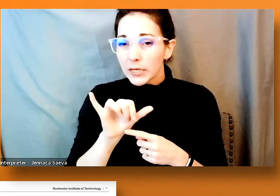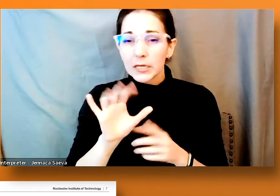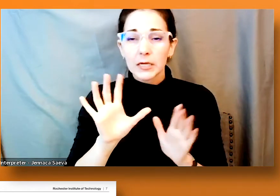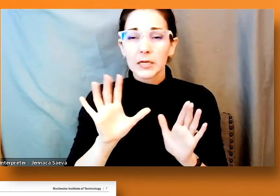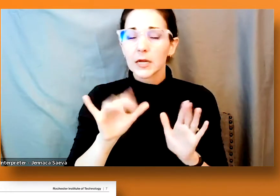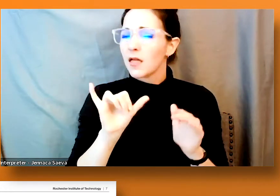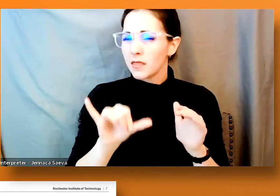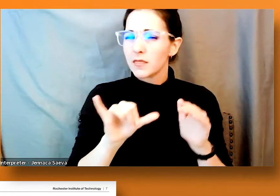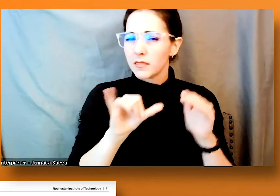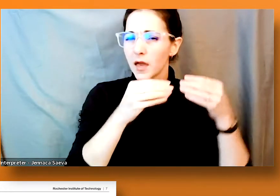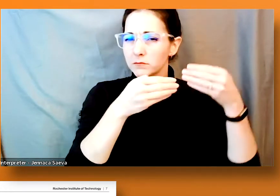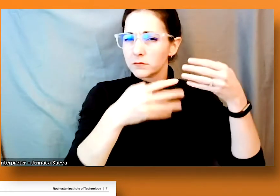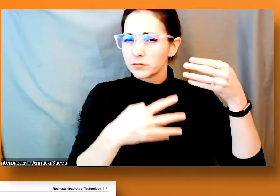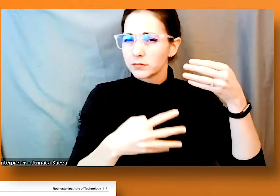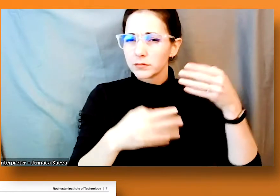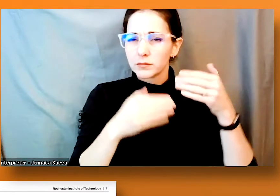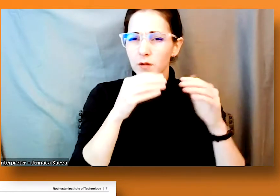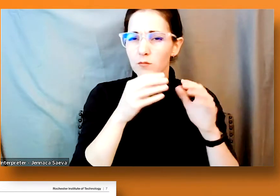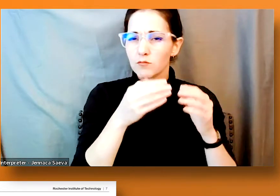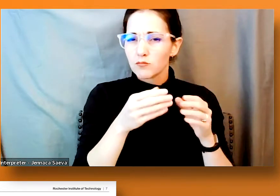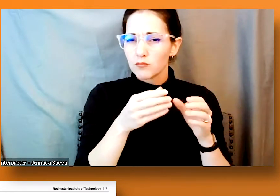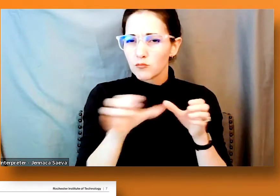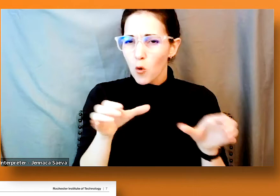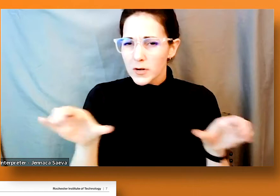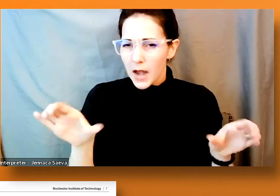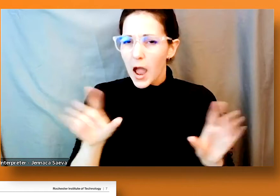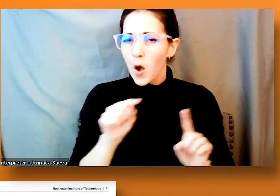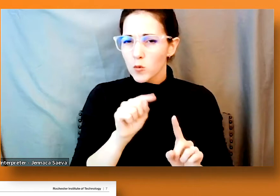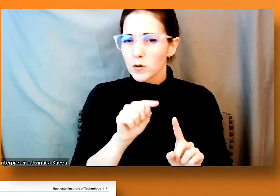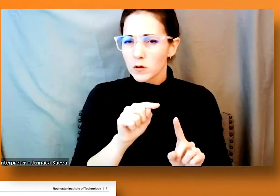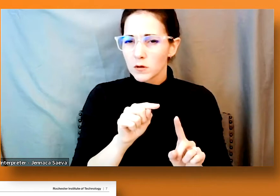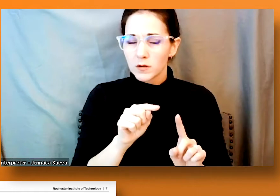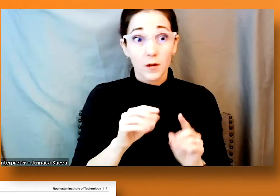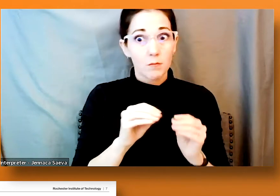That's where it gets broken down as you go down deeper,